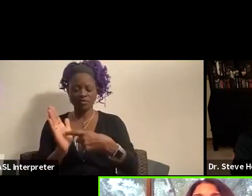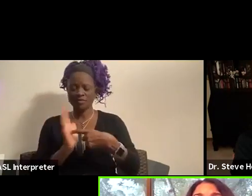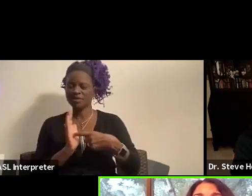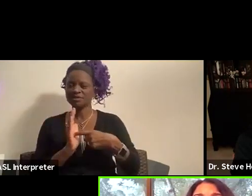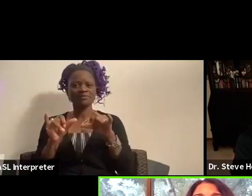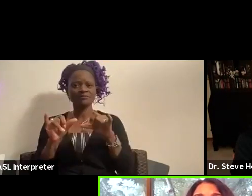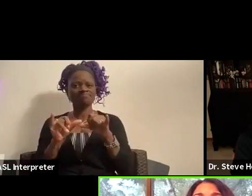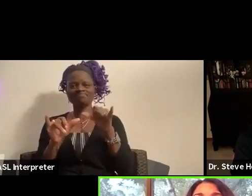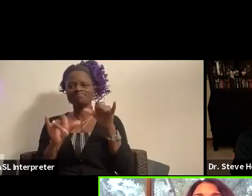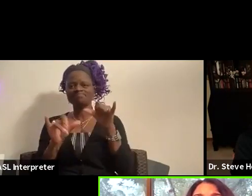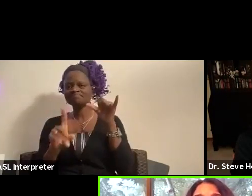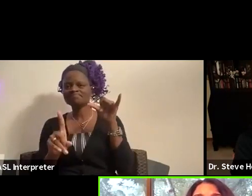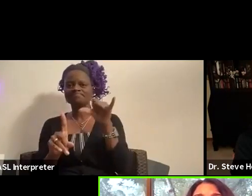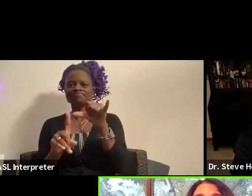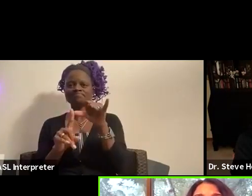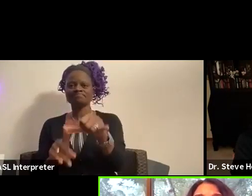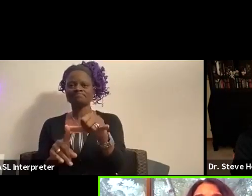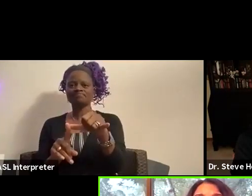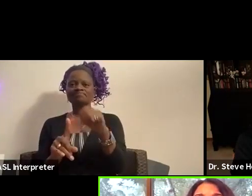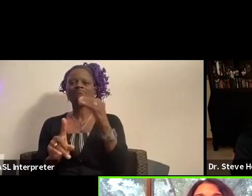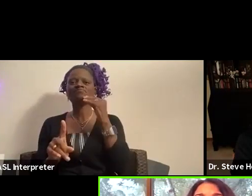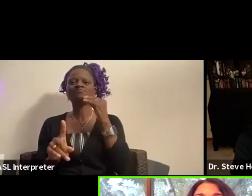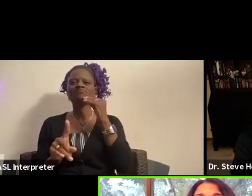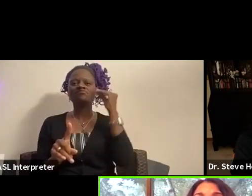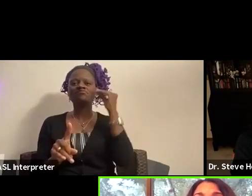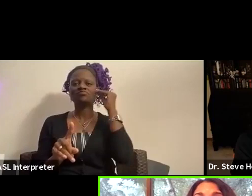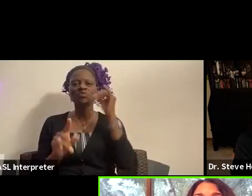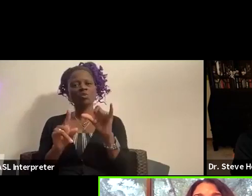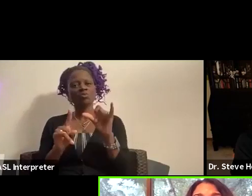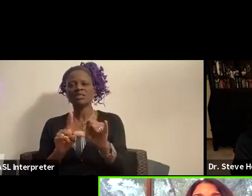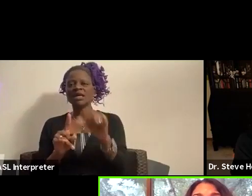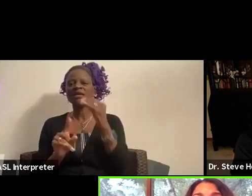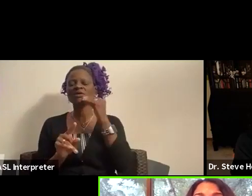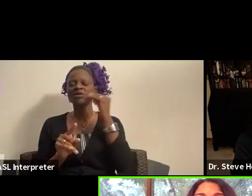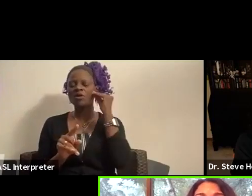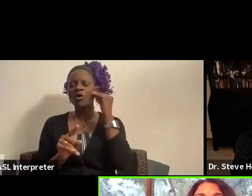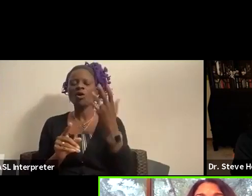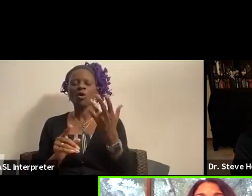projected four week ICU capacity is still less than 15 percent.